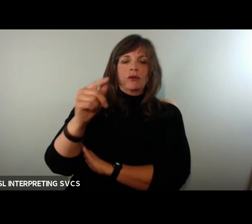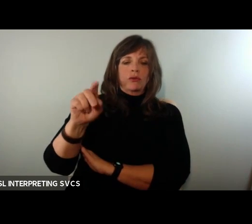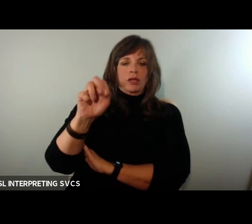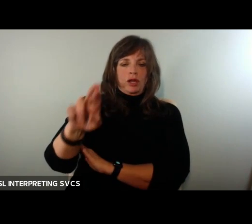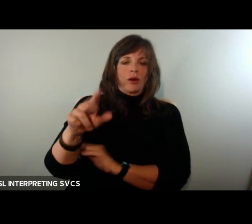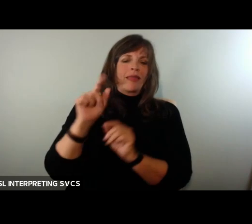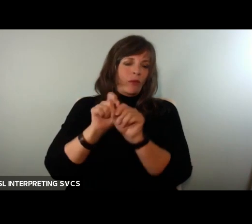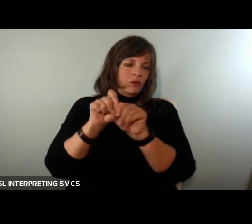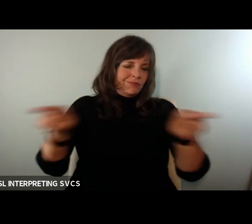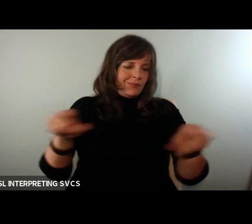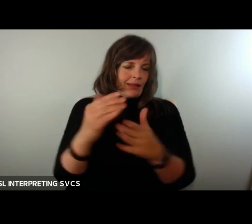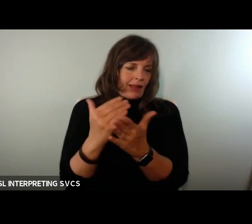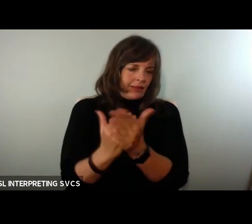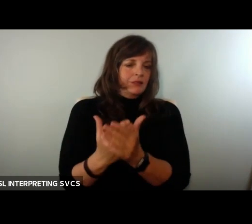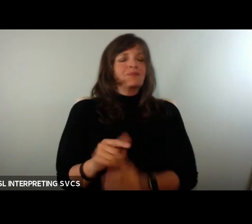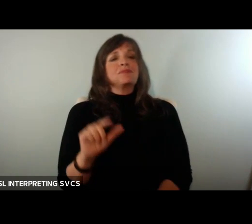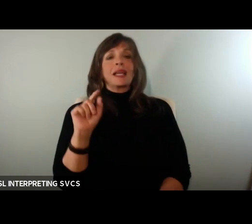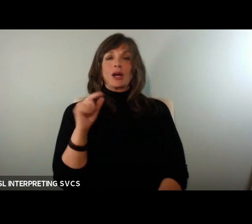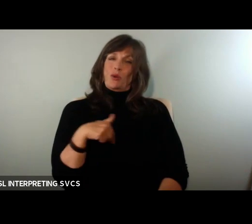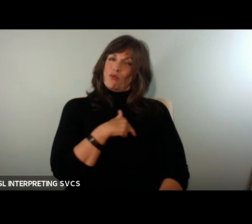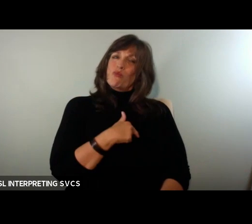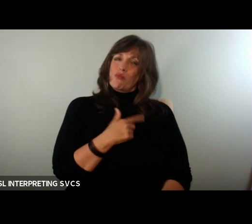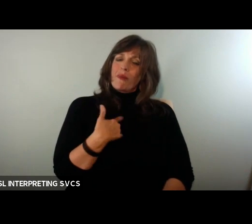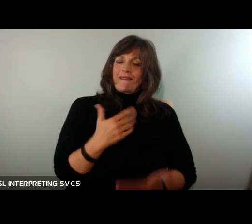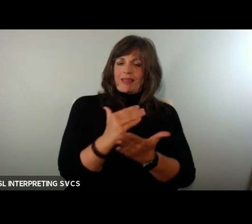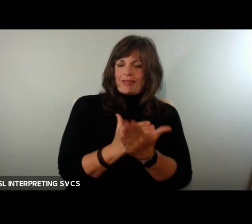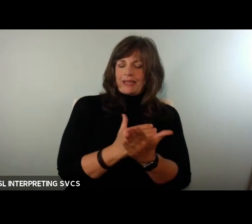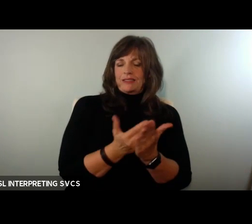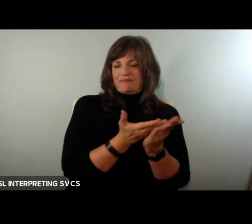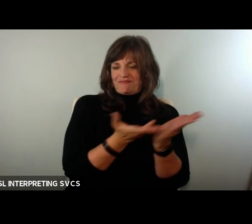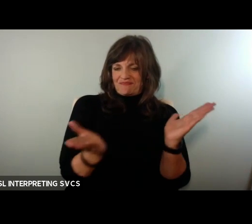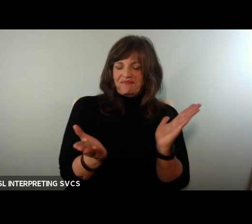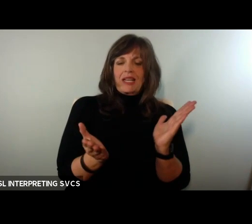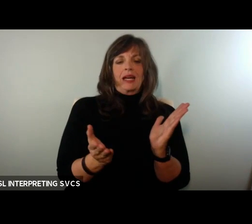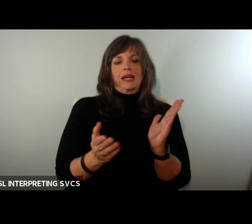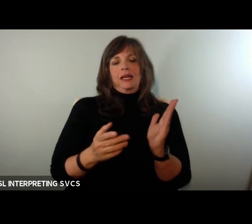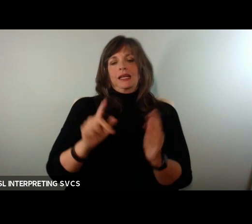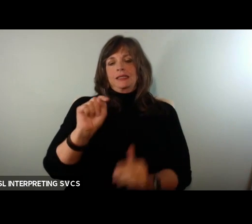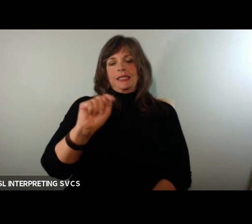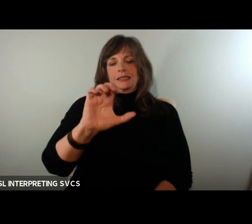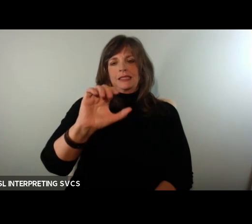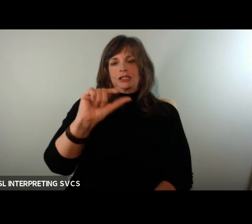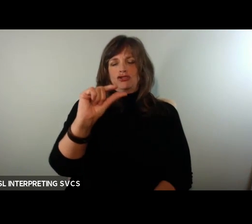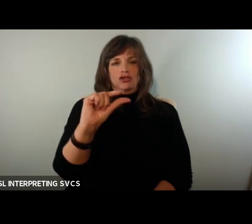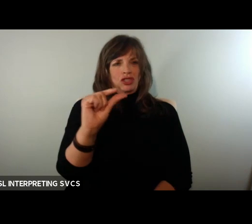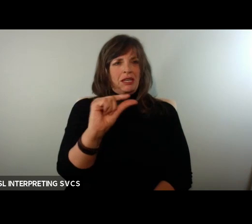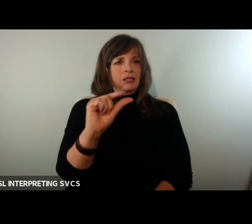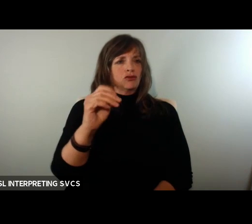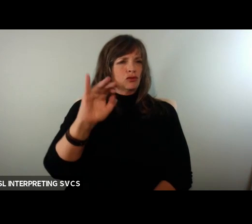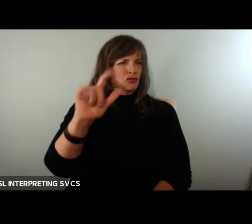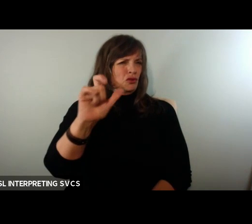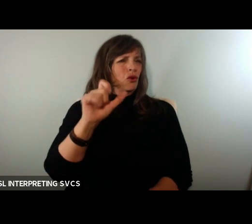but ours is there, it is posted on the TCG Circle and we hope that will be helpful. On the advocacy front,